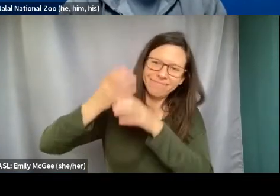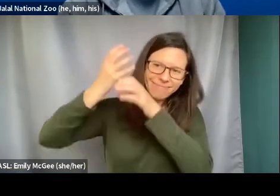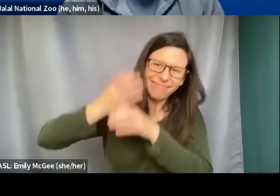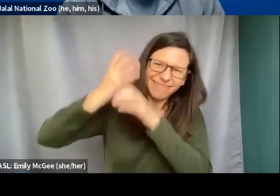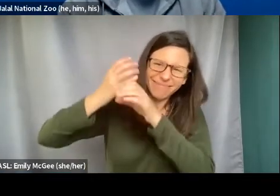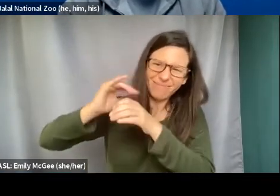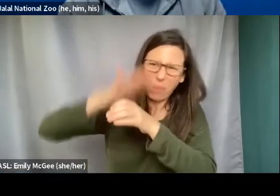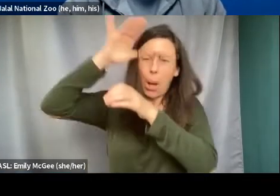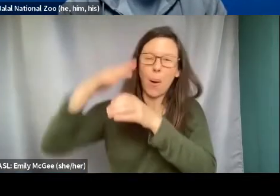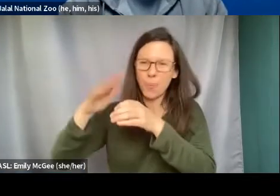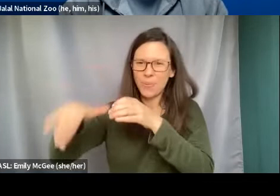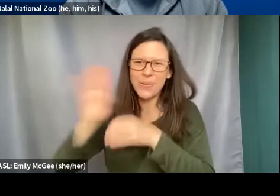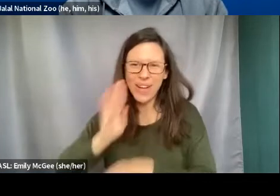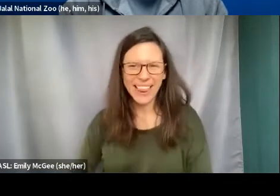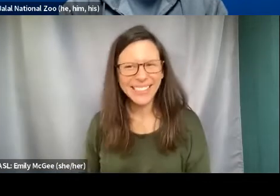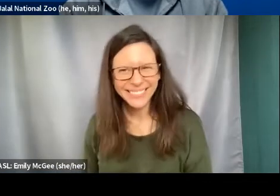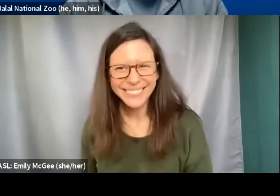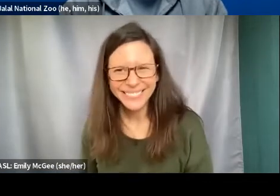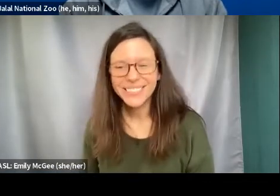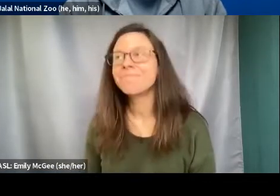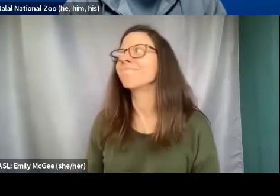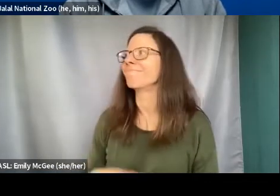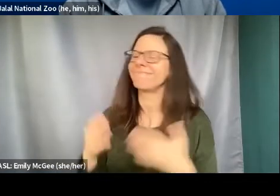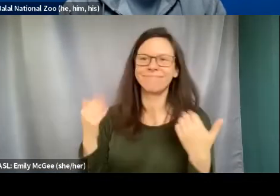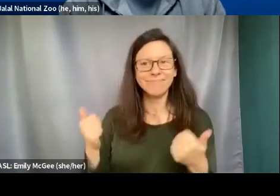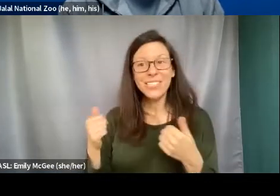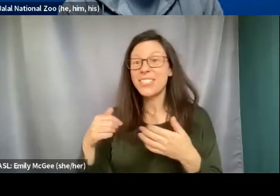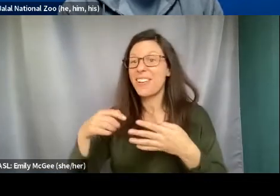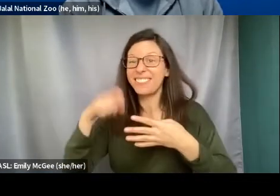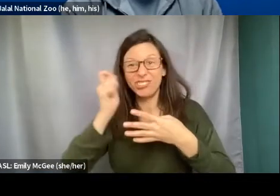Um, great. So we talked about poop. We've talked about bacteria and how we clean